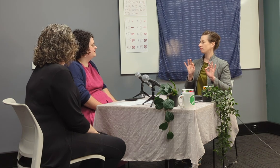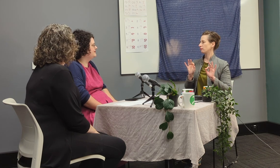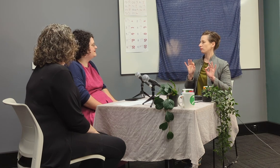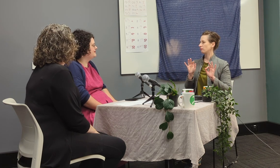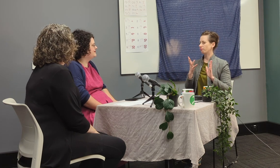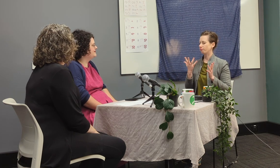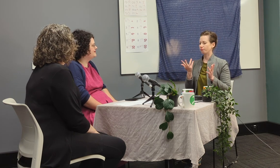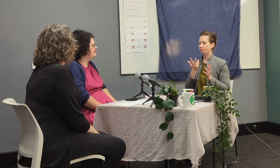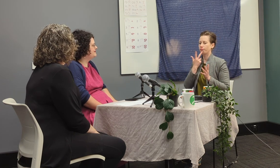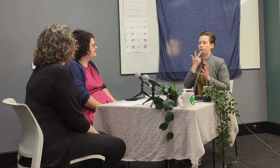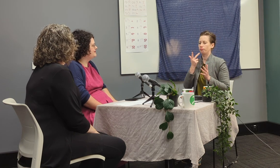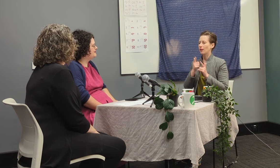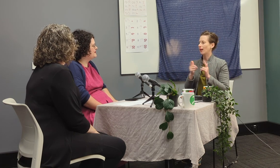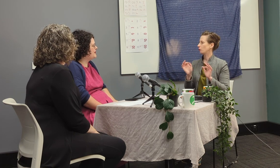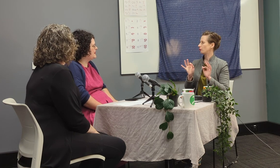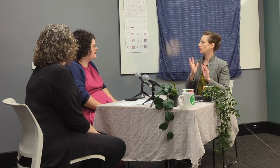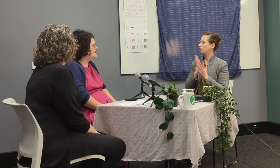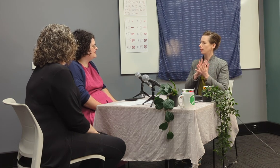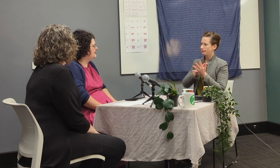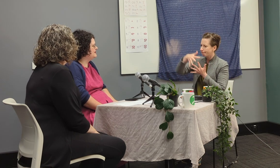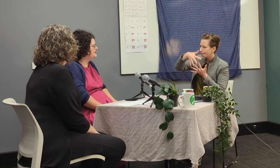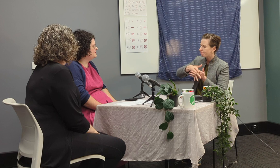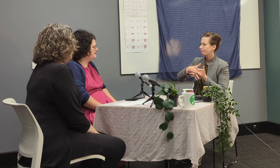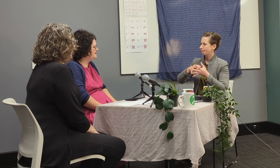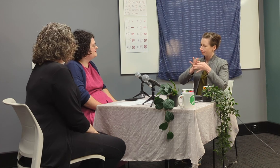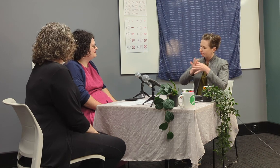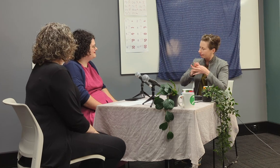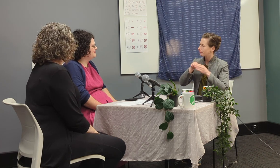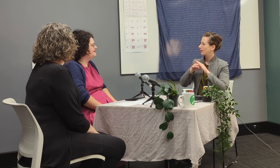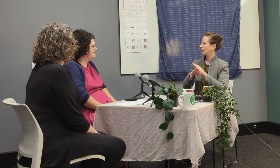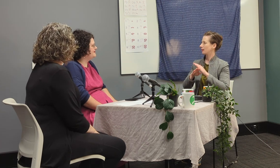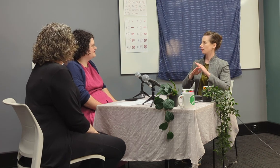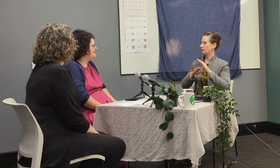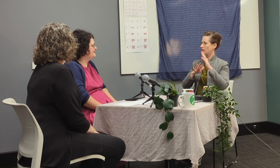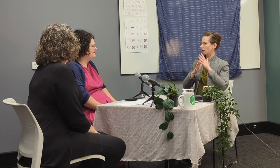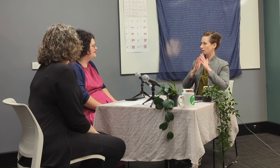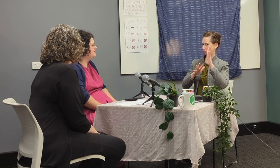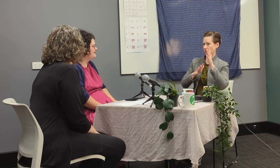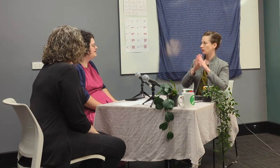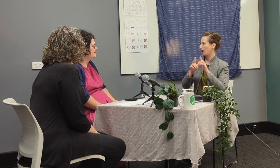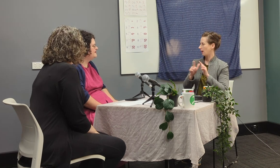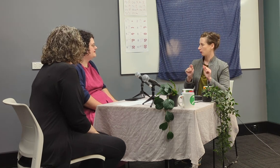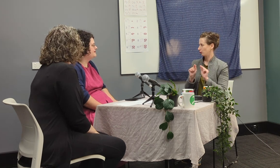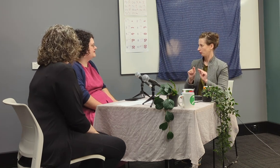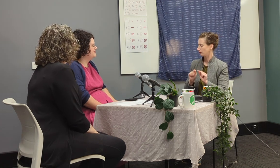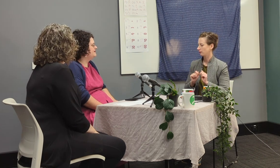It was not a “pretend” form of language if you like, an acting out.